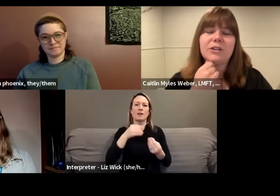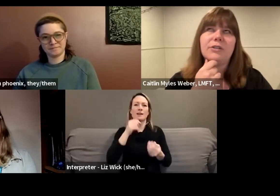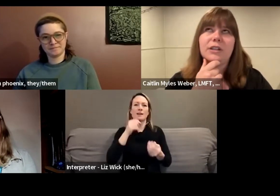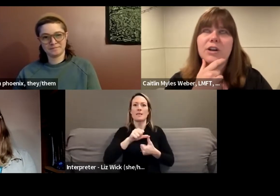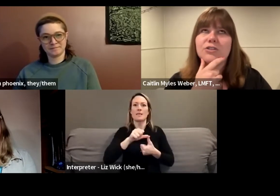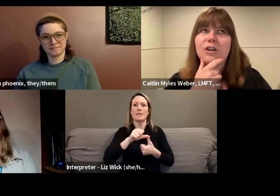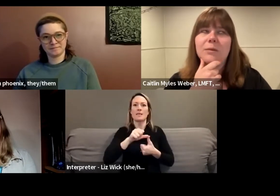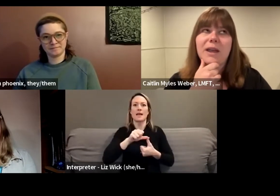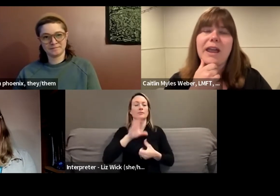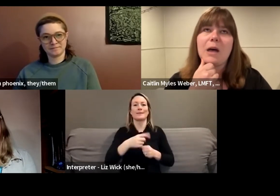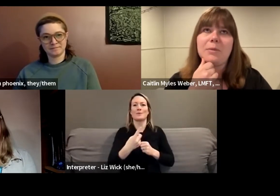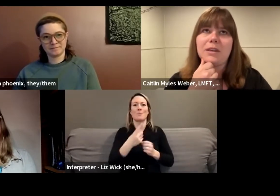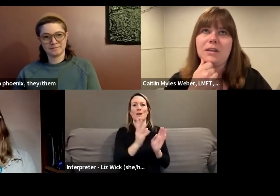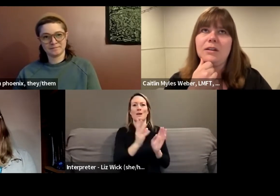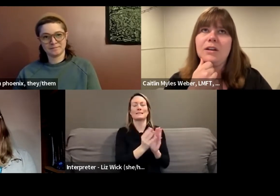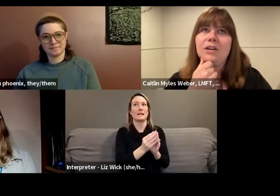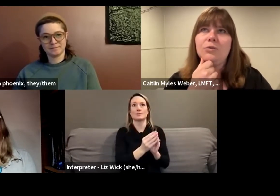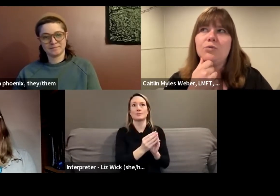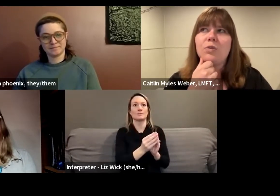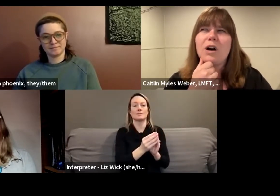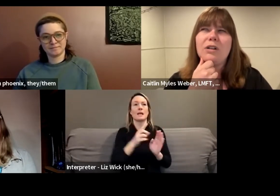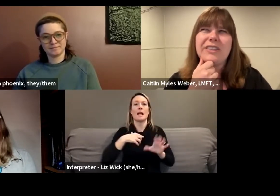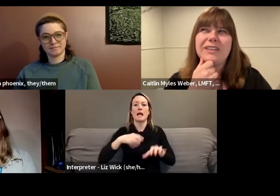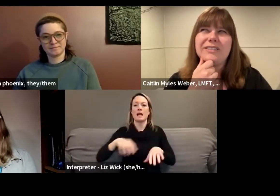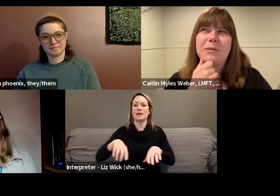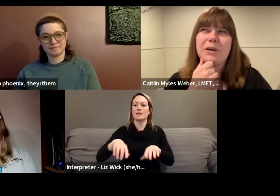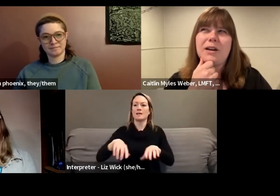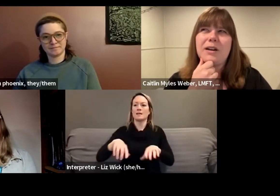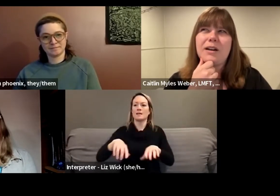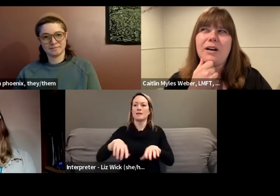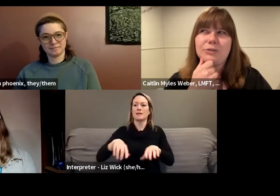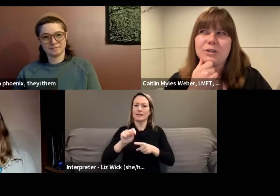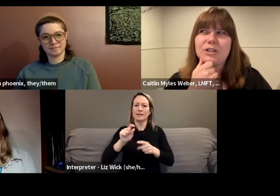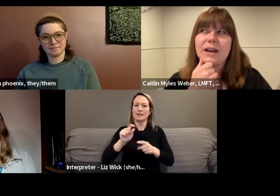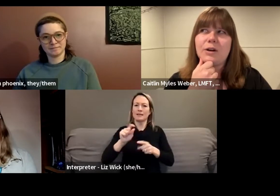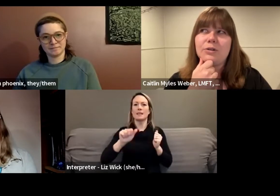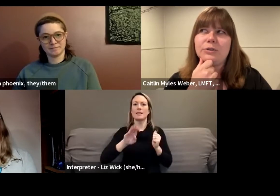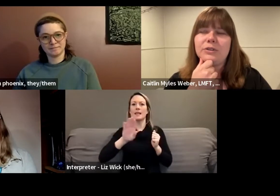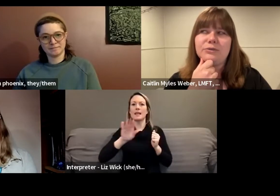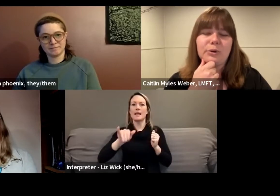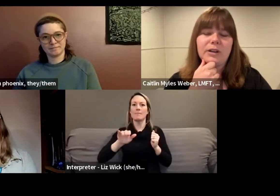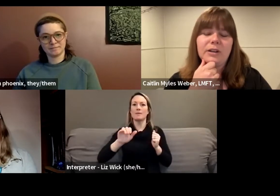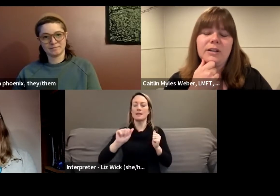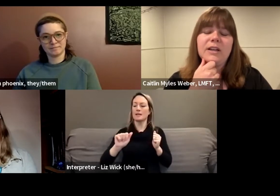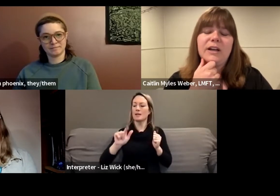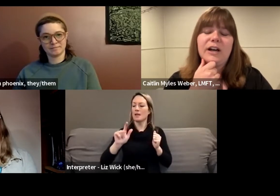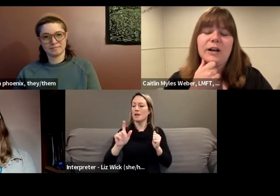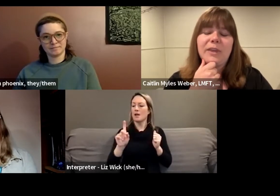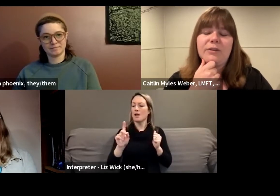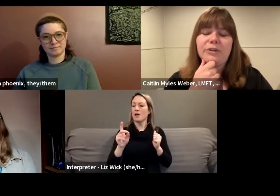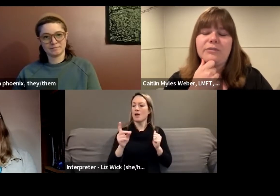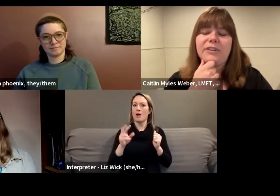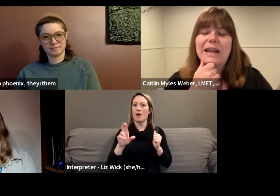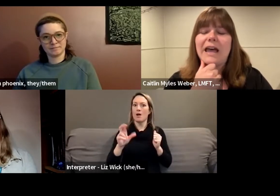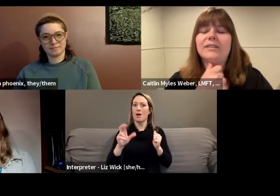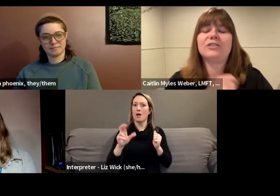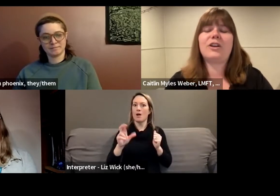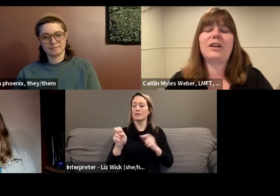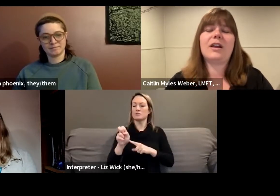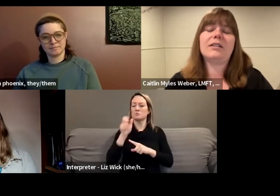I took a really great training by Abbie Ralph, I think it's Abbie Aldridge now who's in Florida. They offered a fantastic training